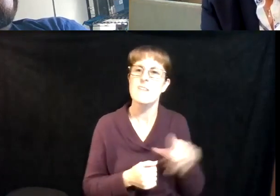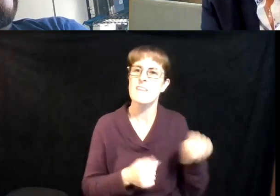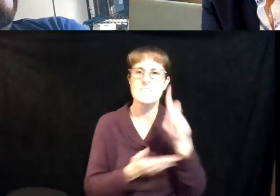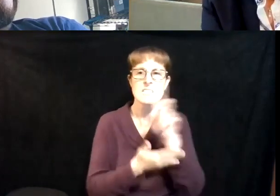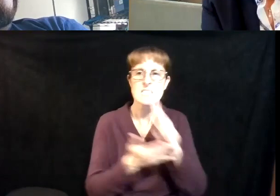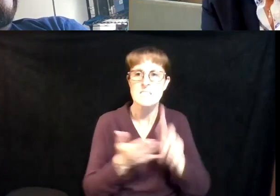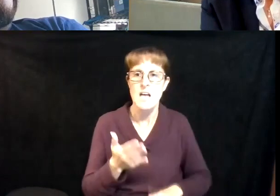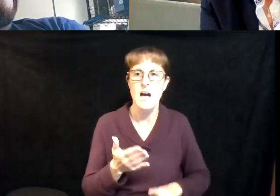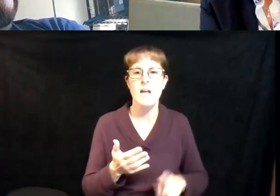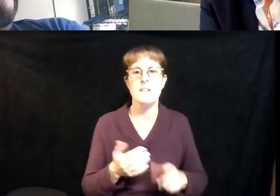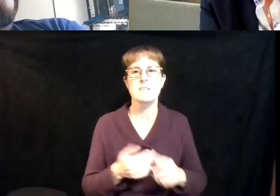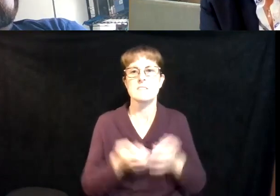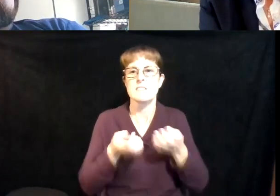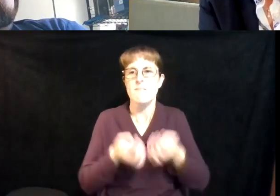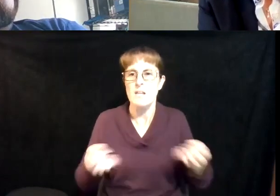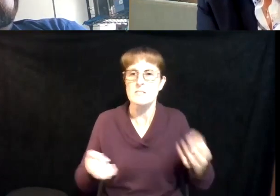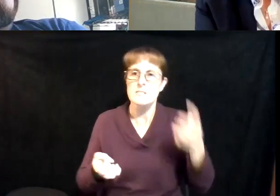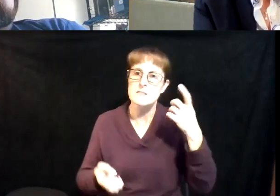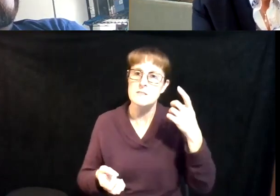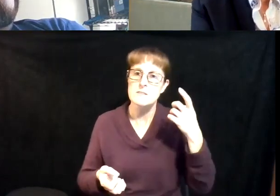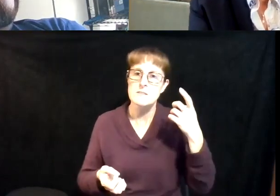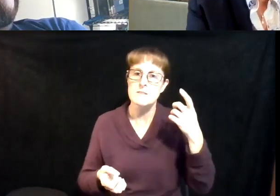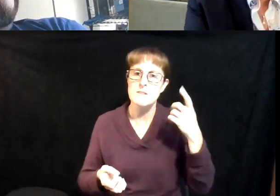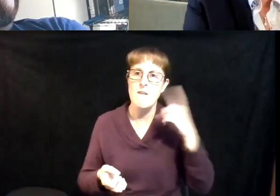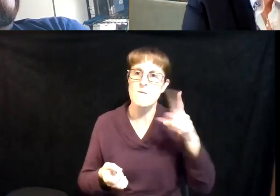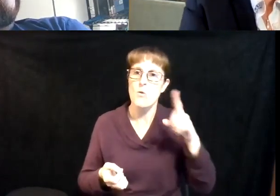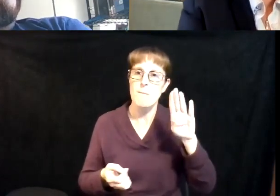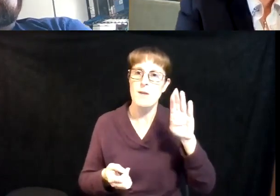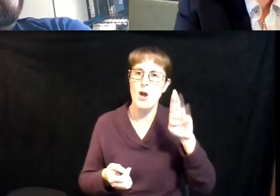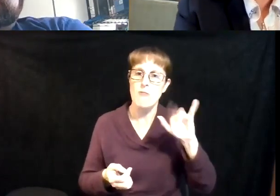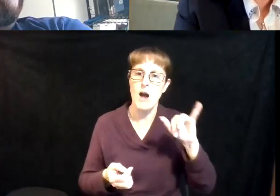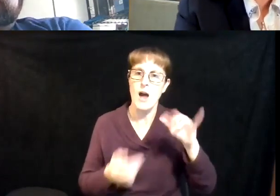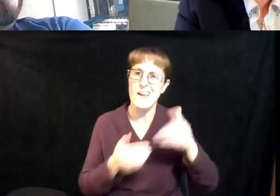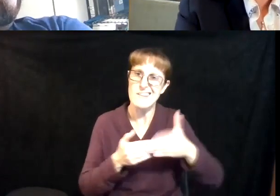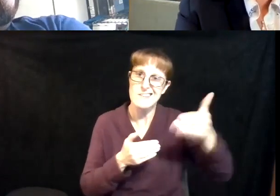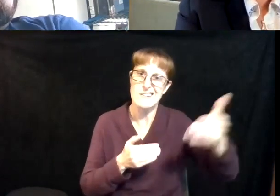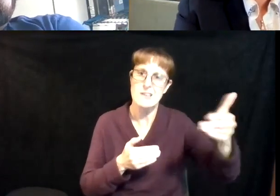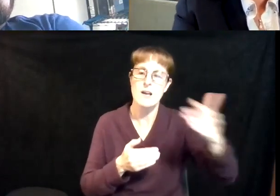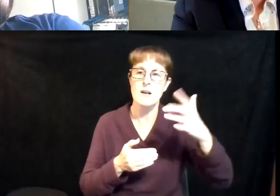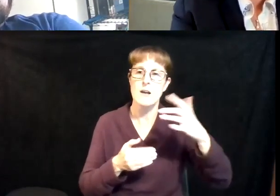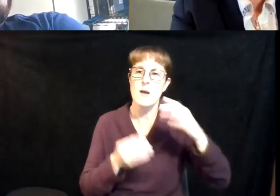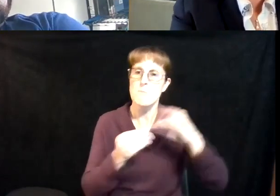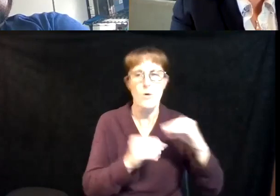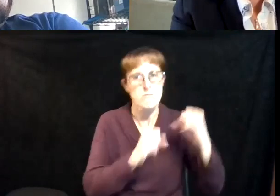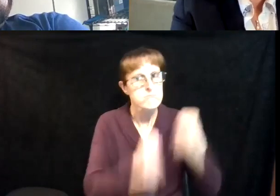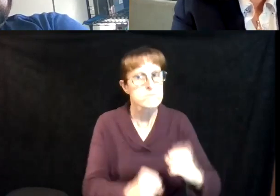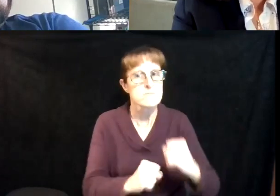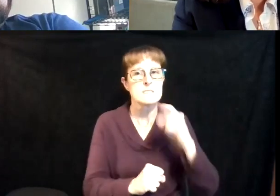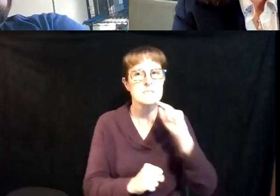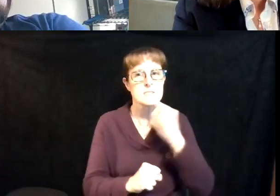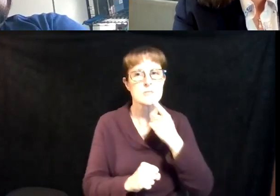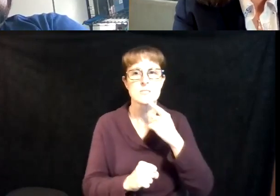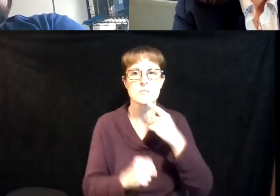BRI would develop that delivered more intense electric shock. Barbara Cutler, who many of you know,